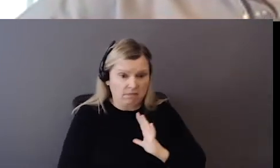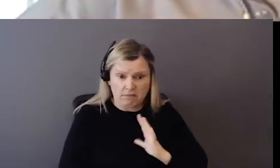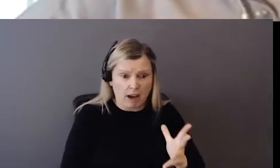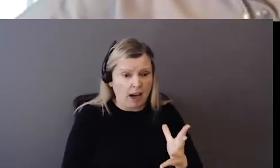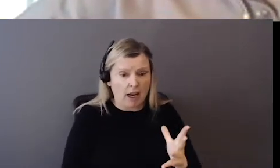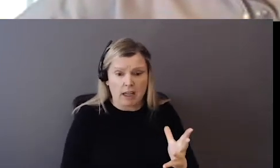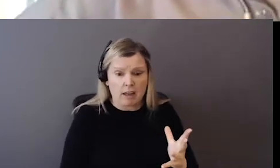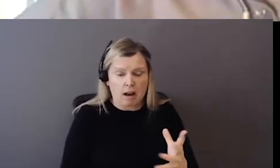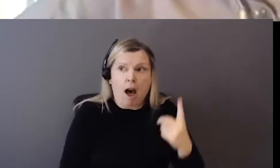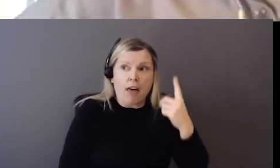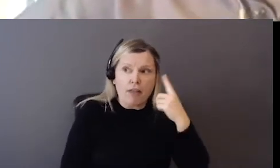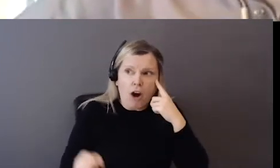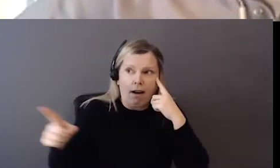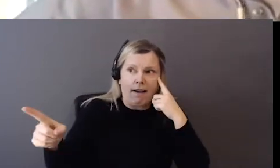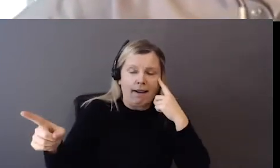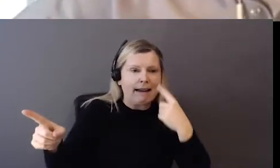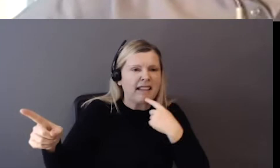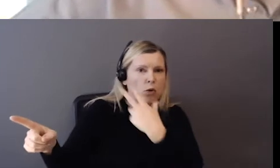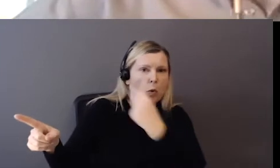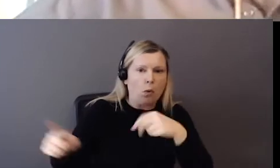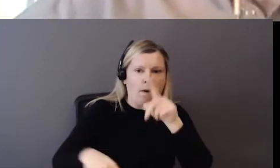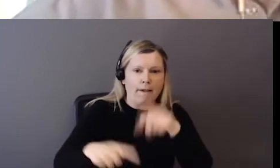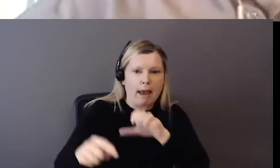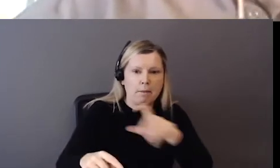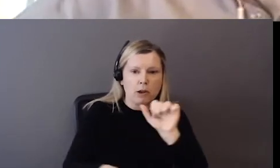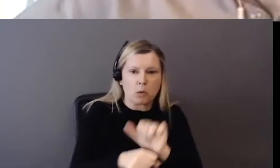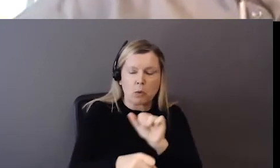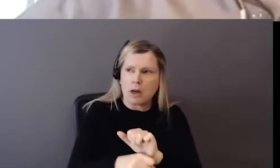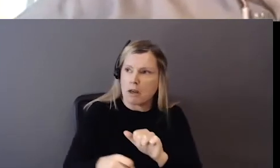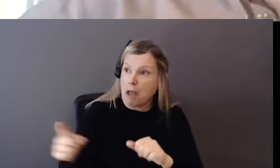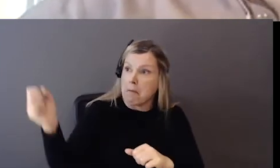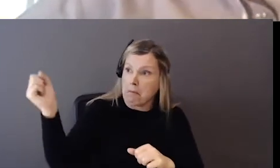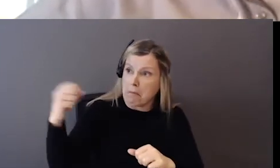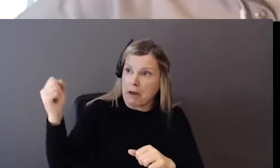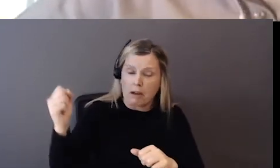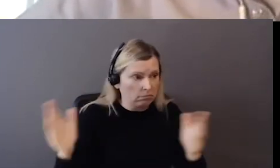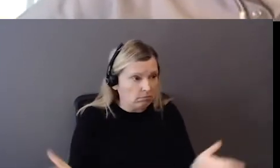that they would prevent me from going back, or they would say I wasn't ready. And they were just